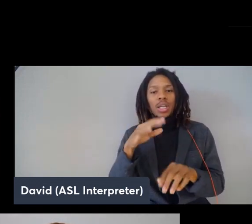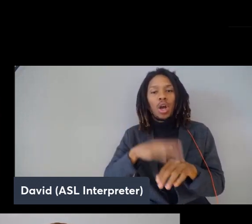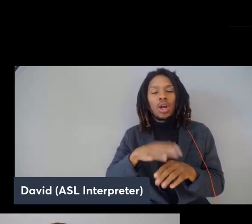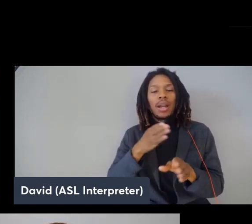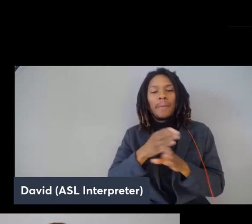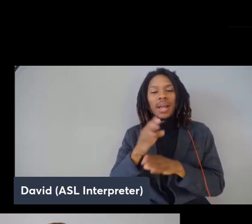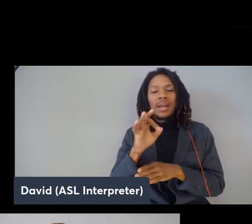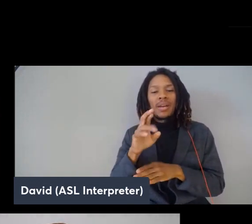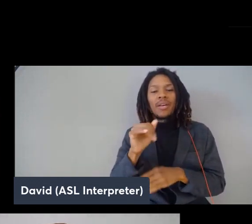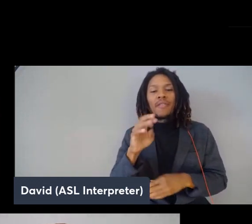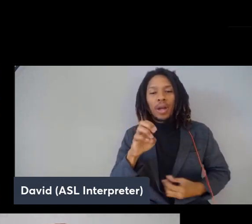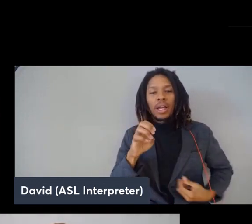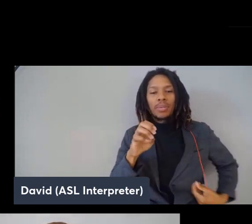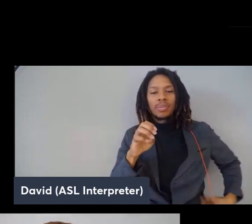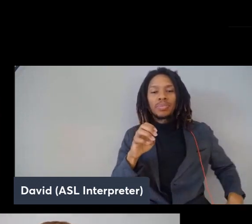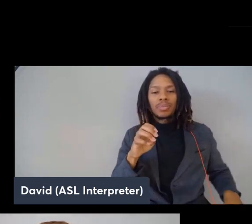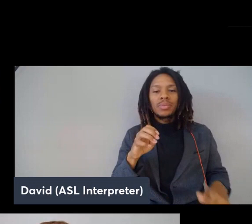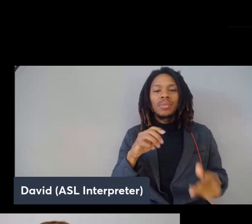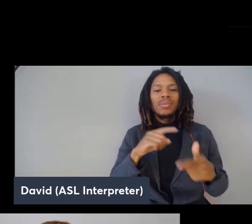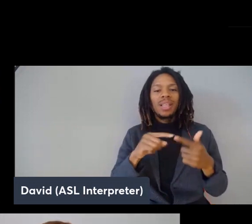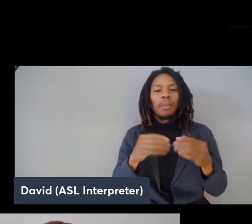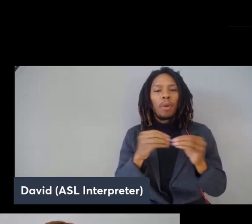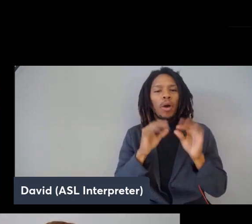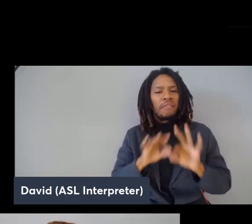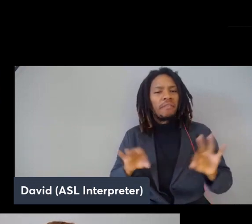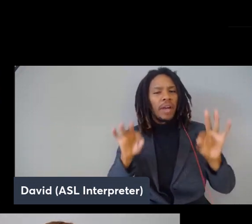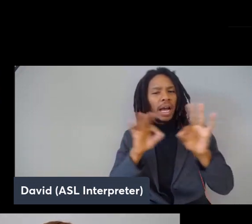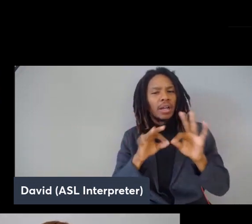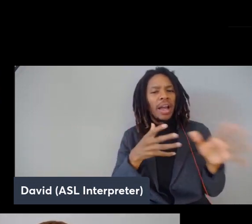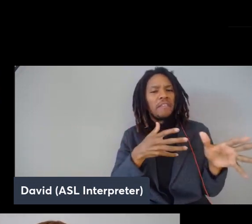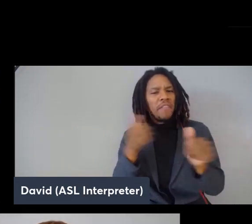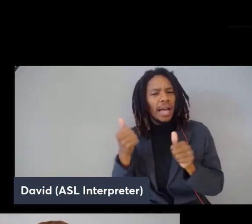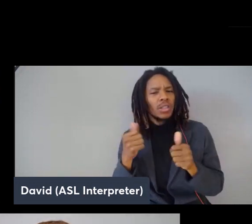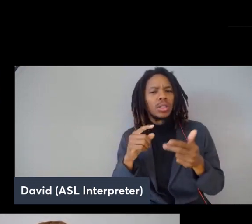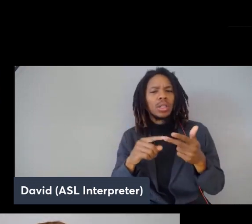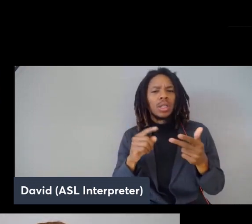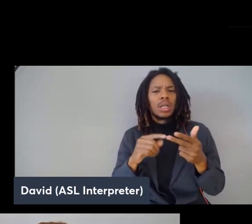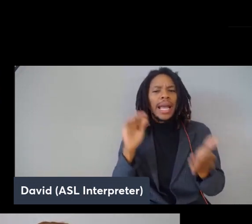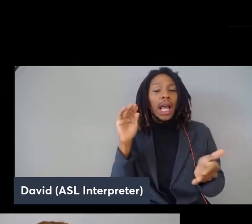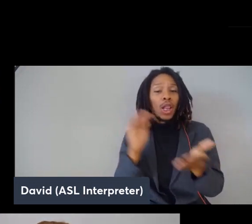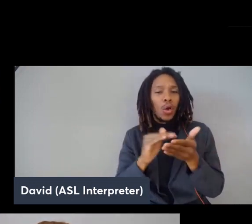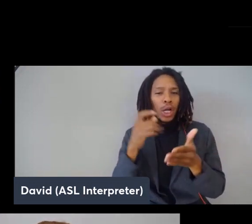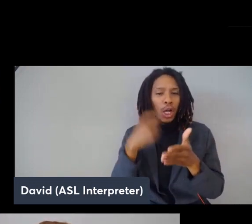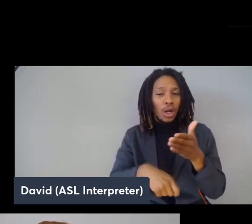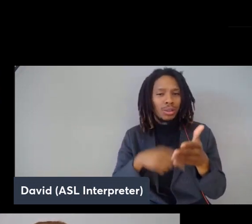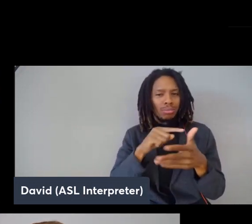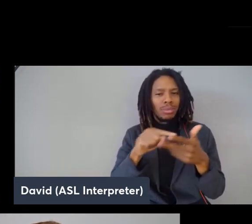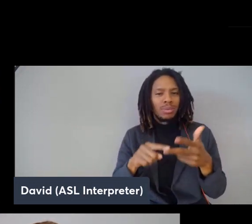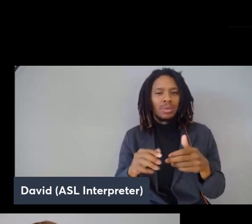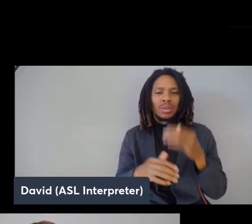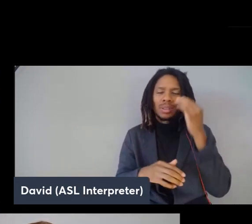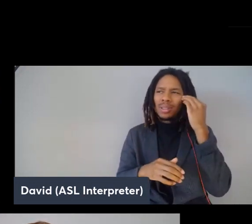to get, again, more value faster by lowering your cost. How do I get started with Qlik?